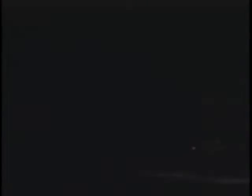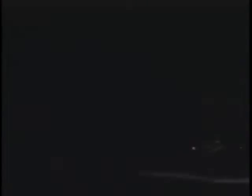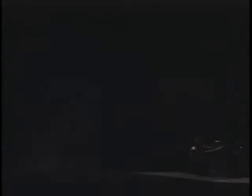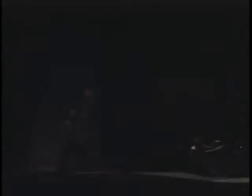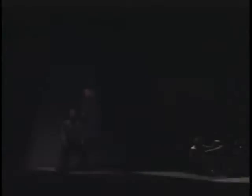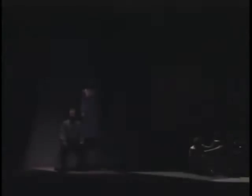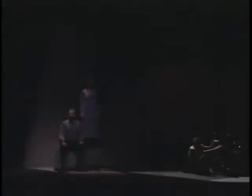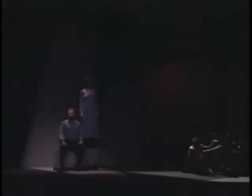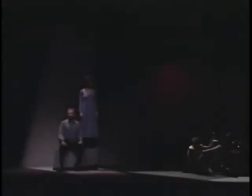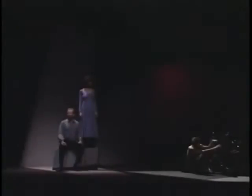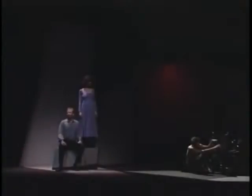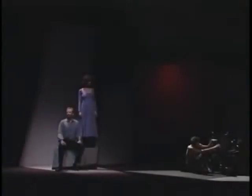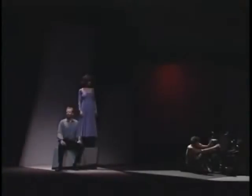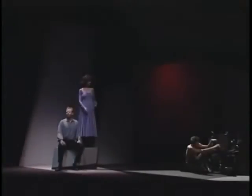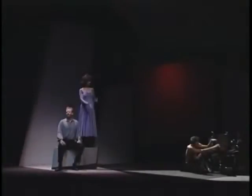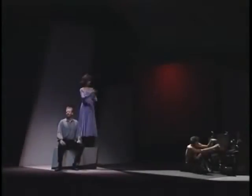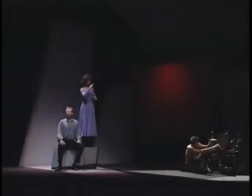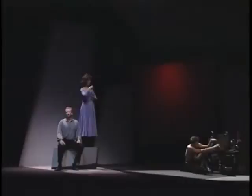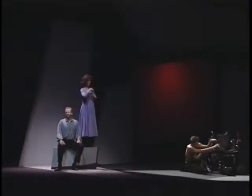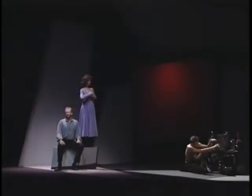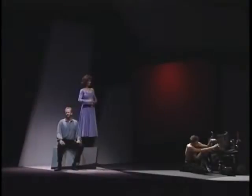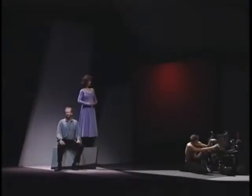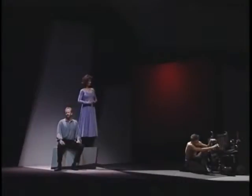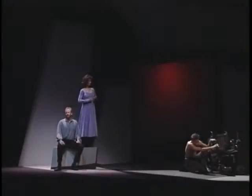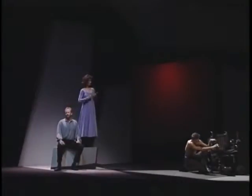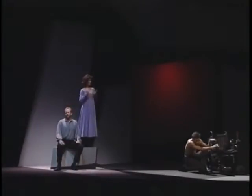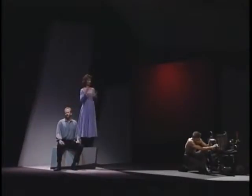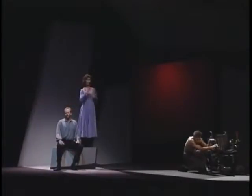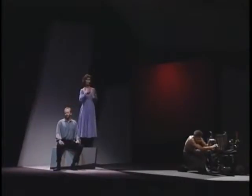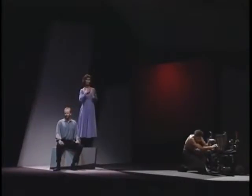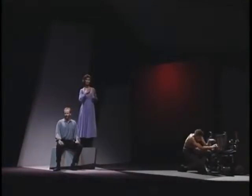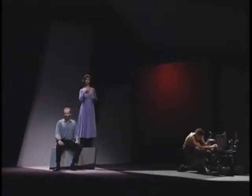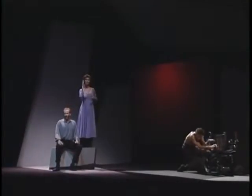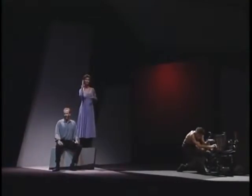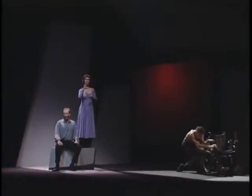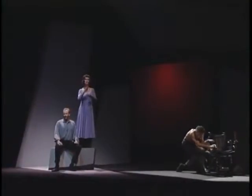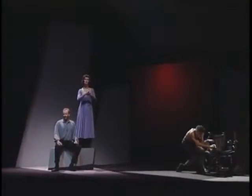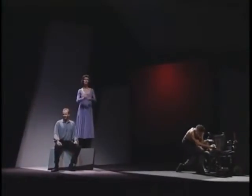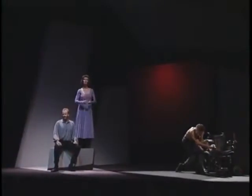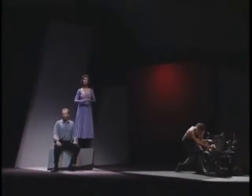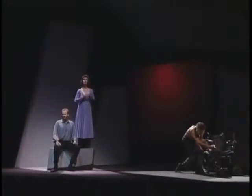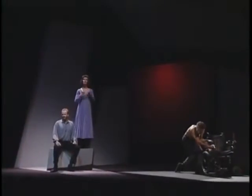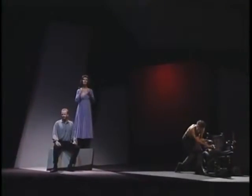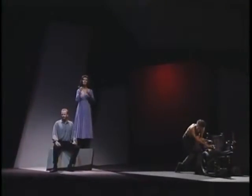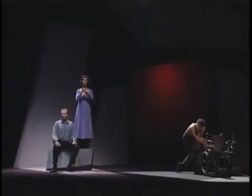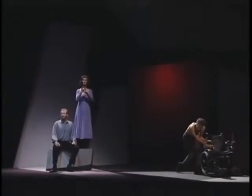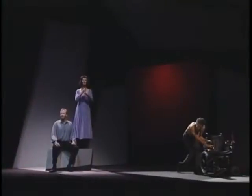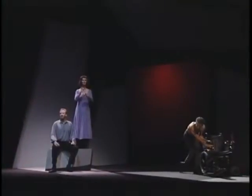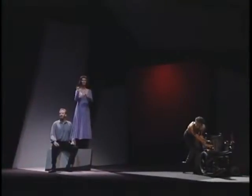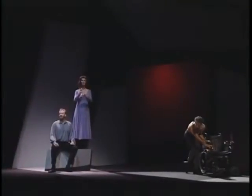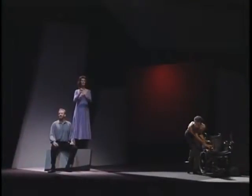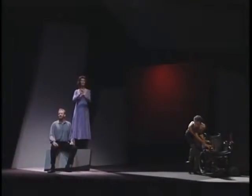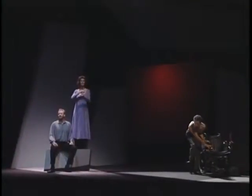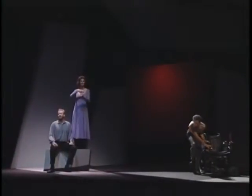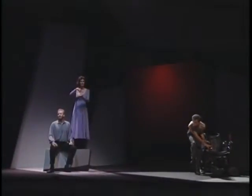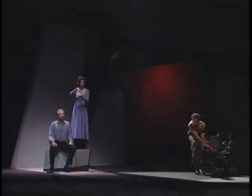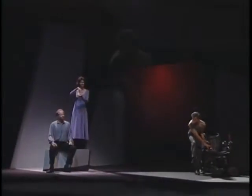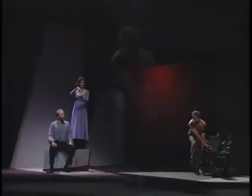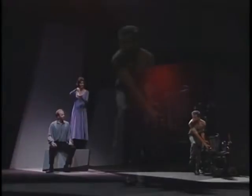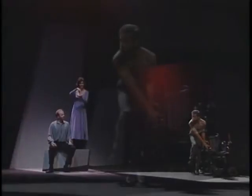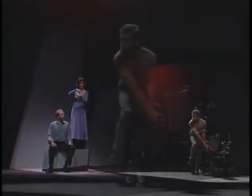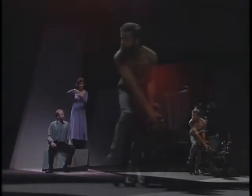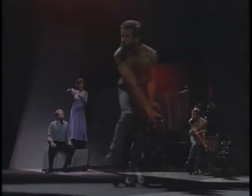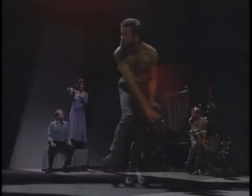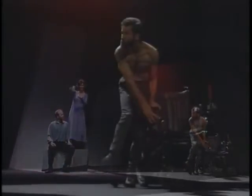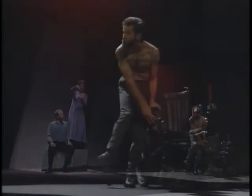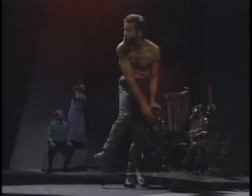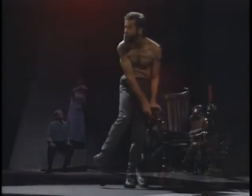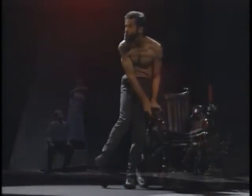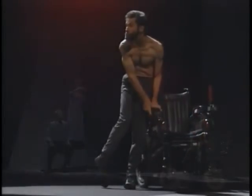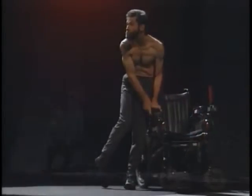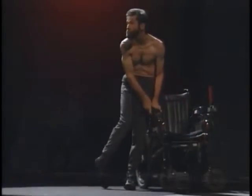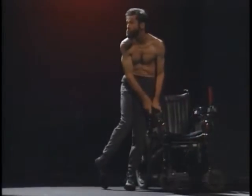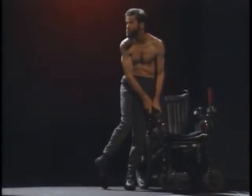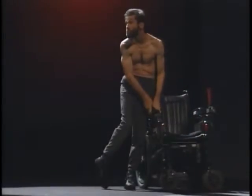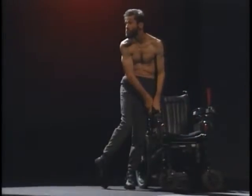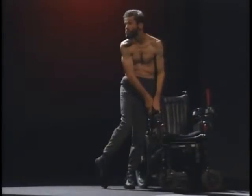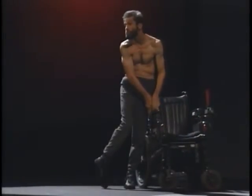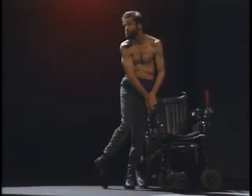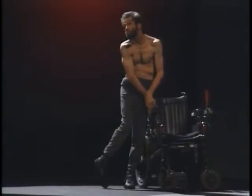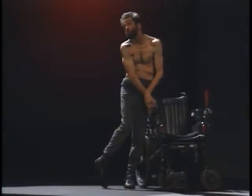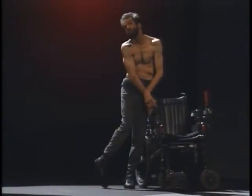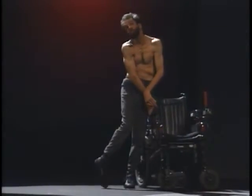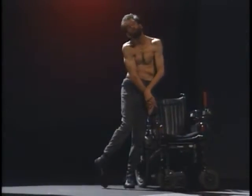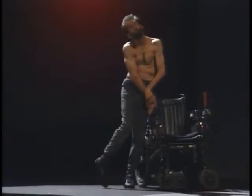at the core of my being I have felt that life is it that my life is a dance I'm a